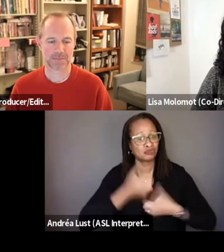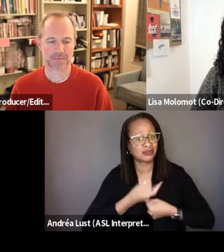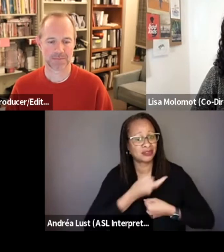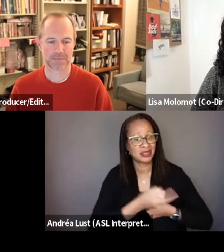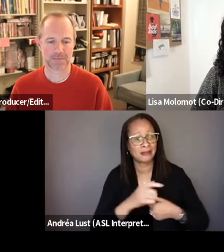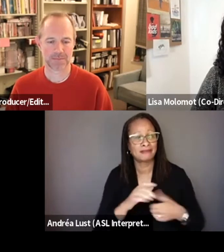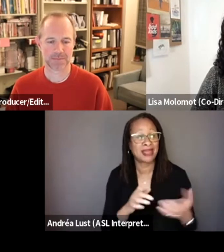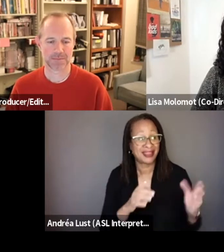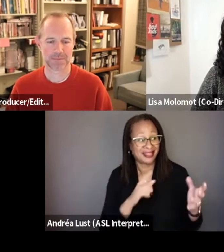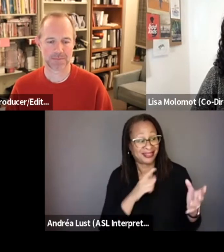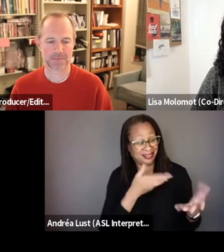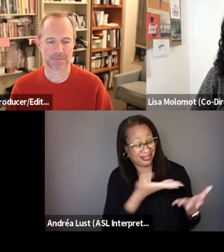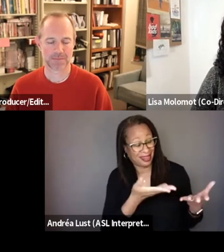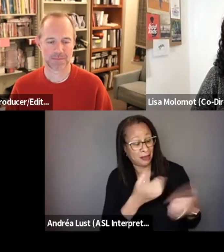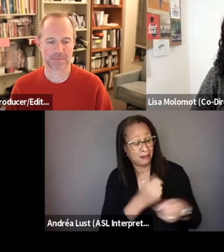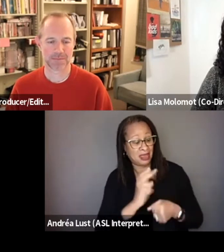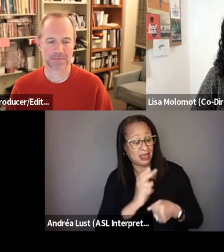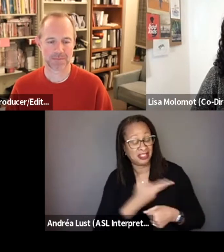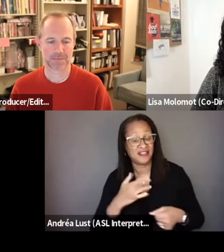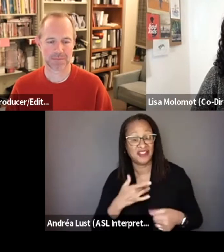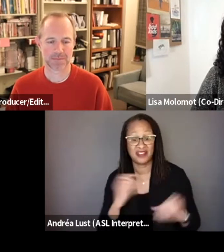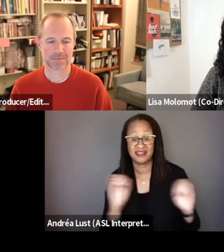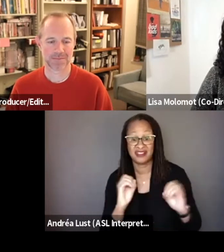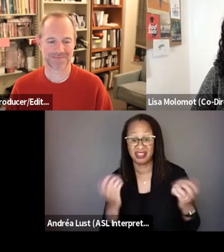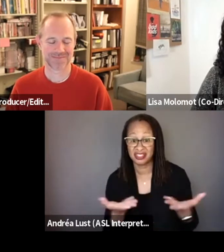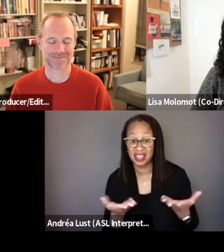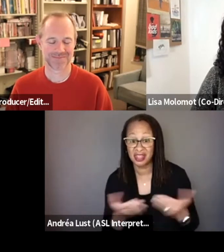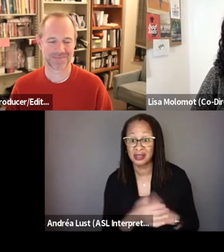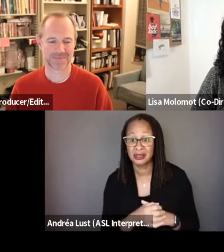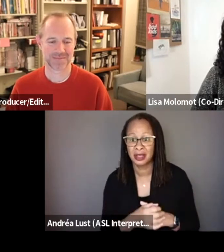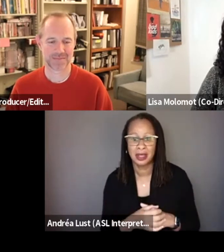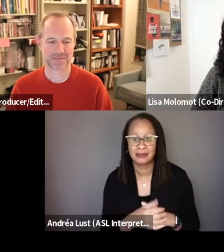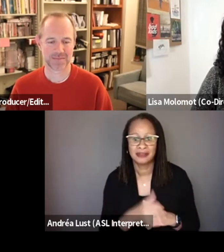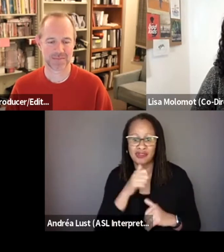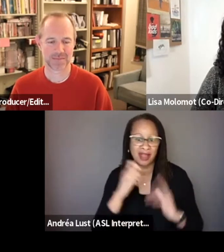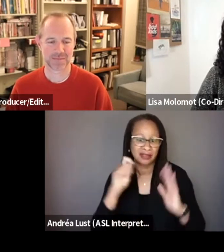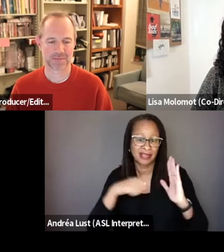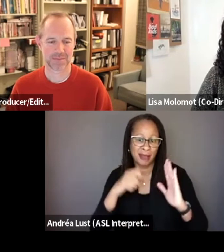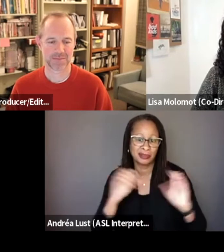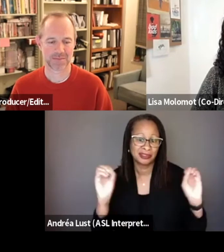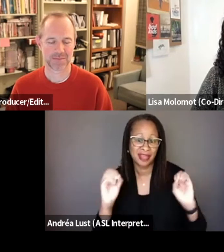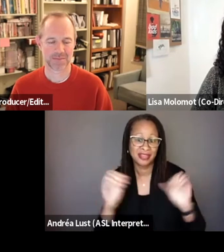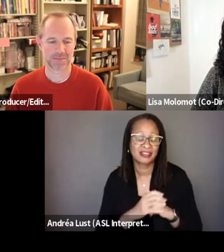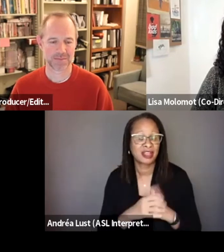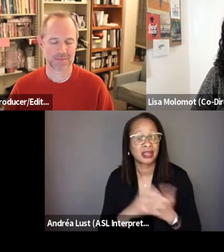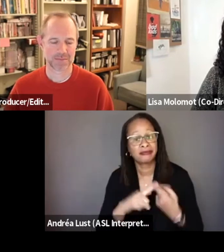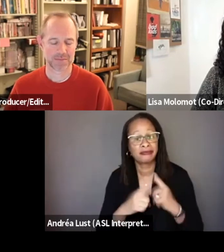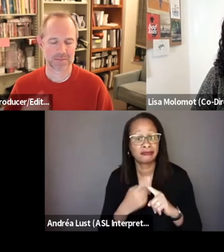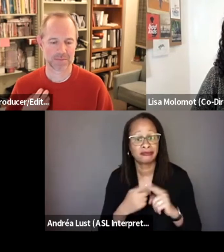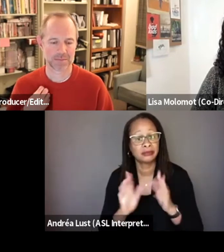like if nothing's there, recording us, so it's really, really, they did a great job.